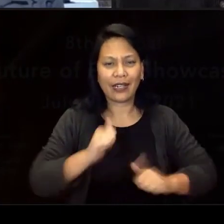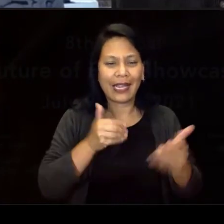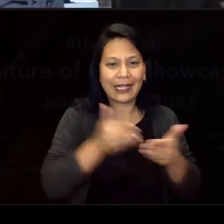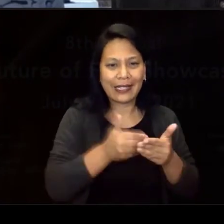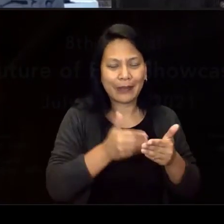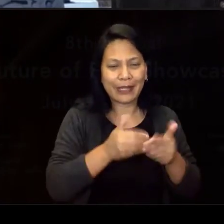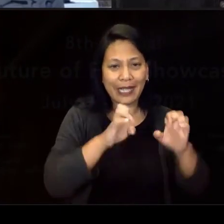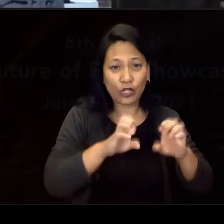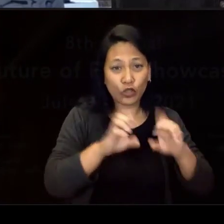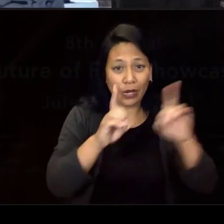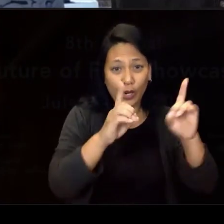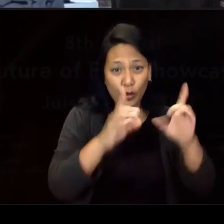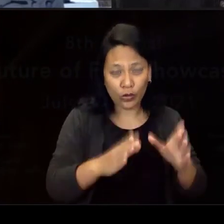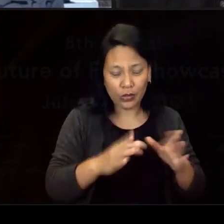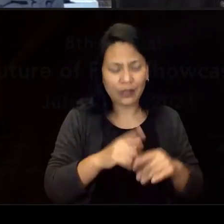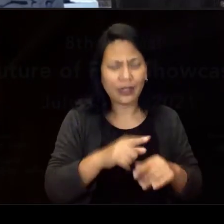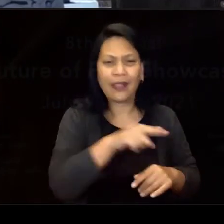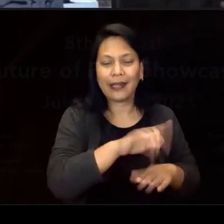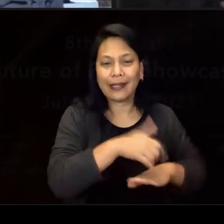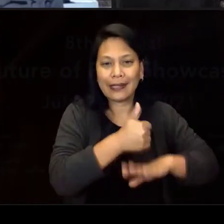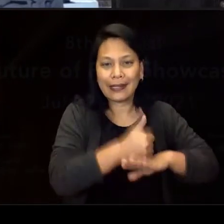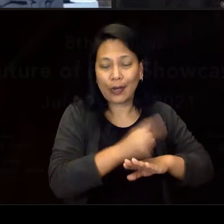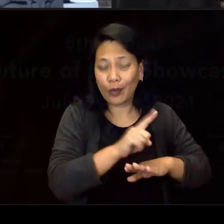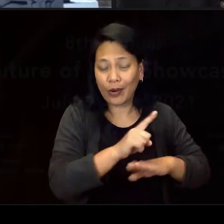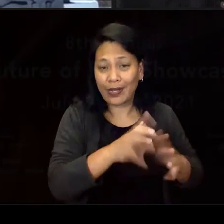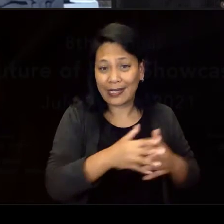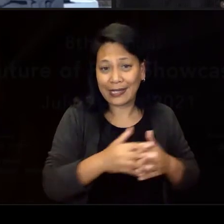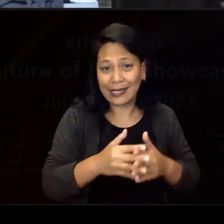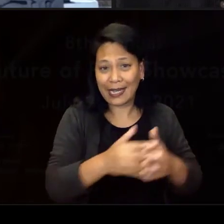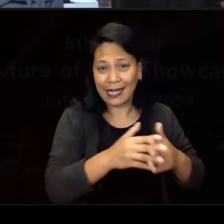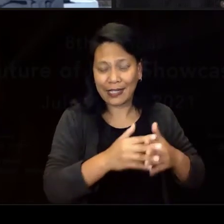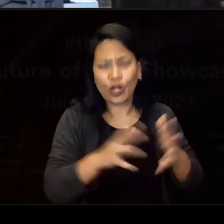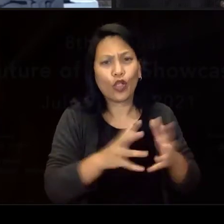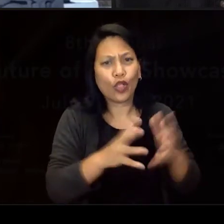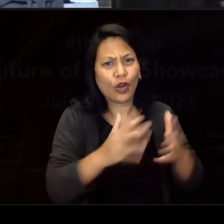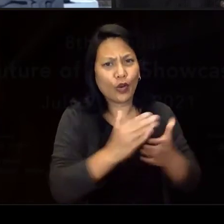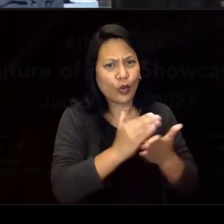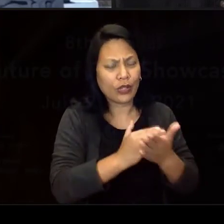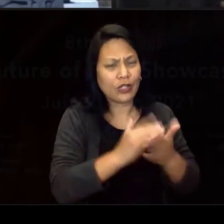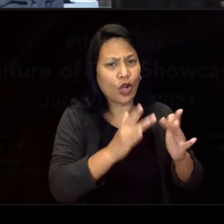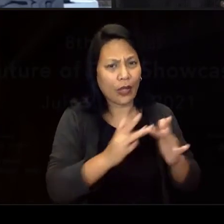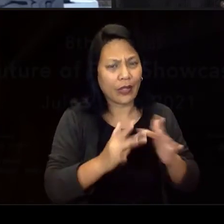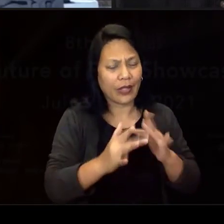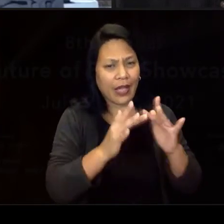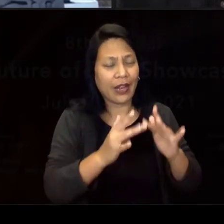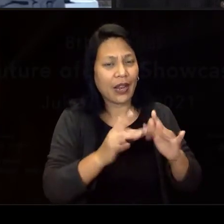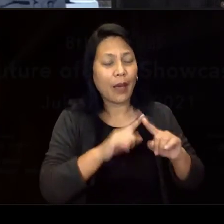And, they're in the States have so much work online, but they, their quote is like, We're trying to put ourselves out of